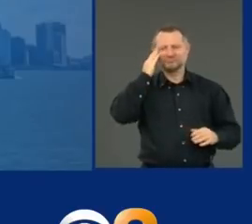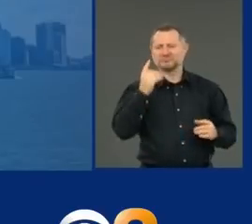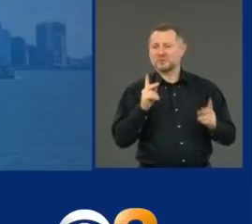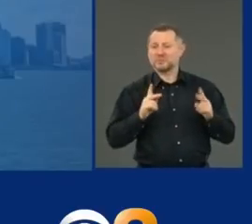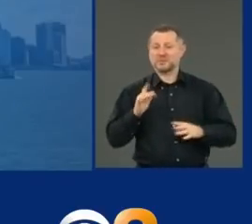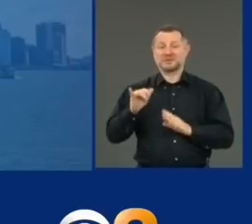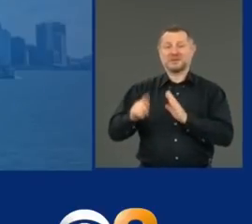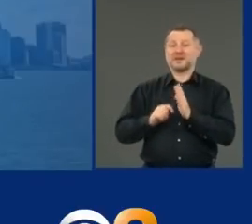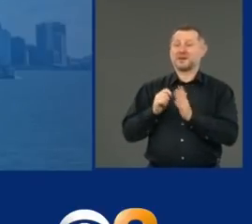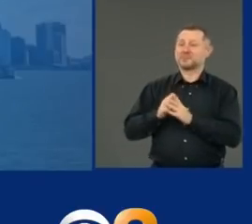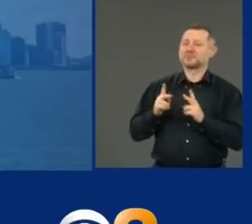THEMSELVES.